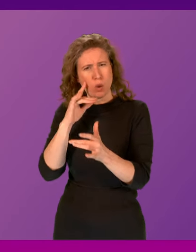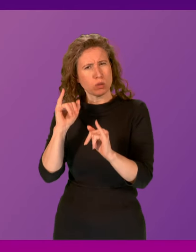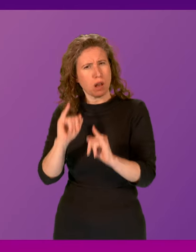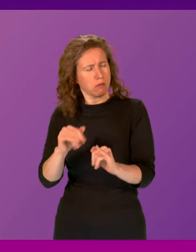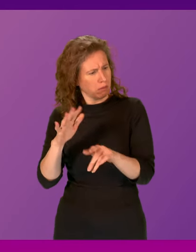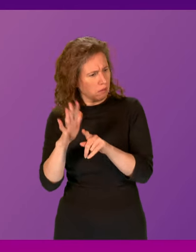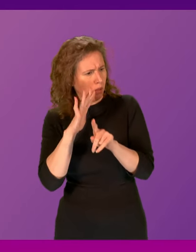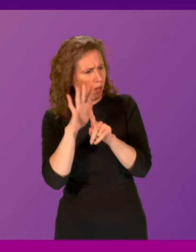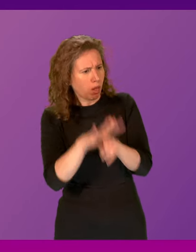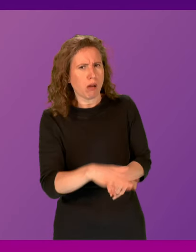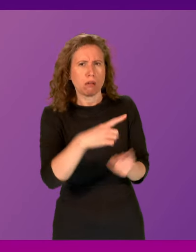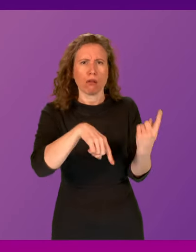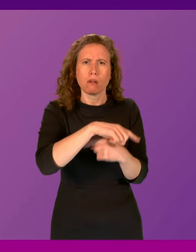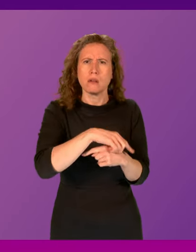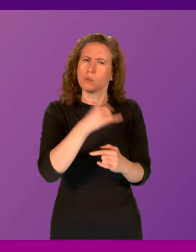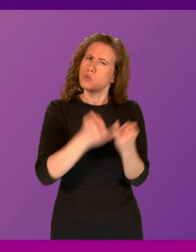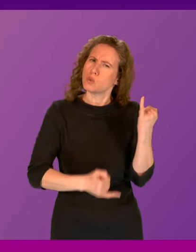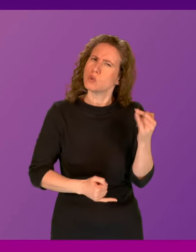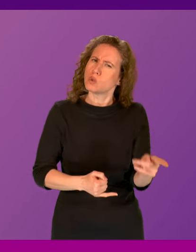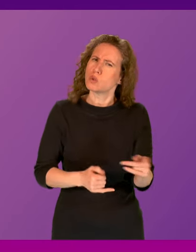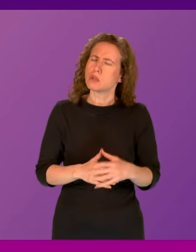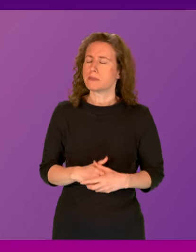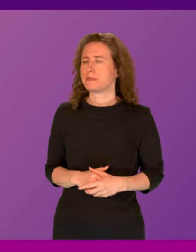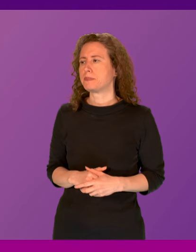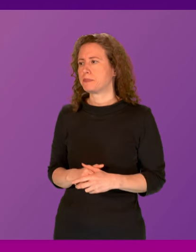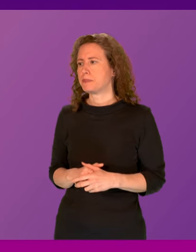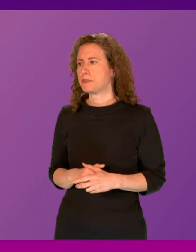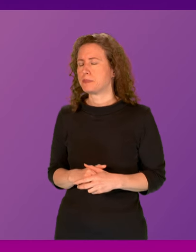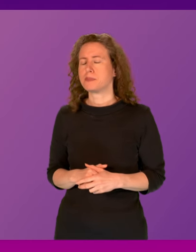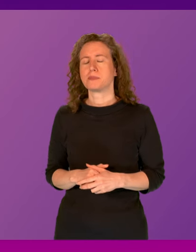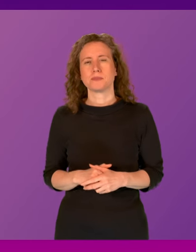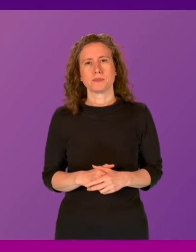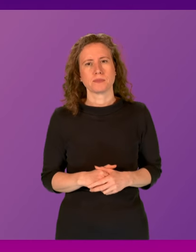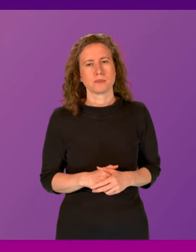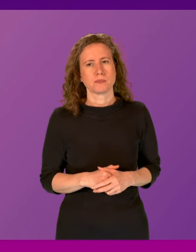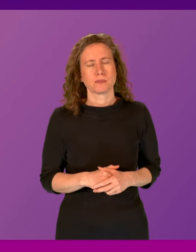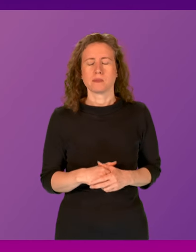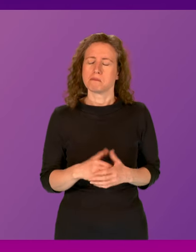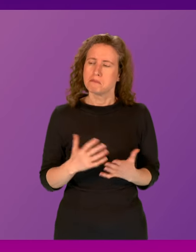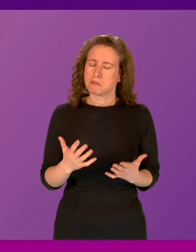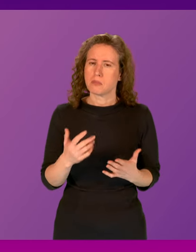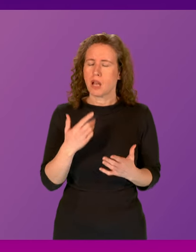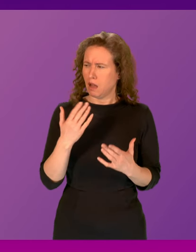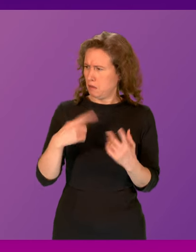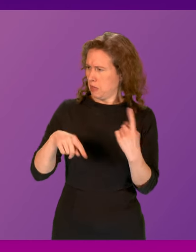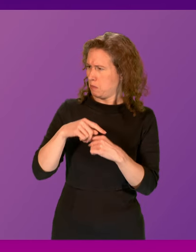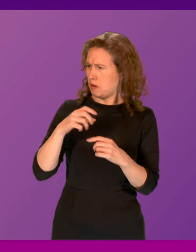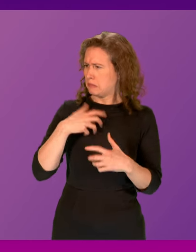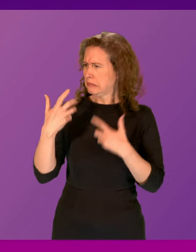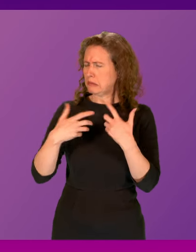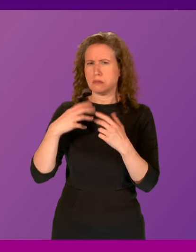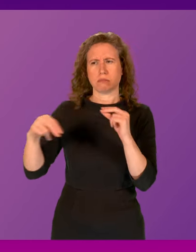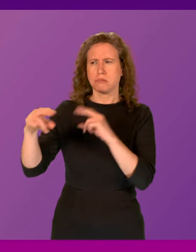I am not sure why the Conservatives were shouting down Mr McKee when he was asking